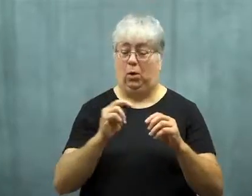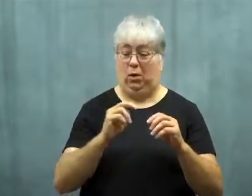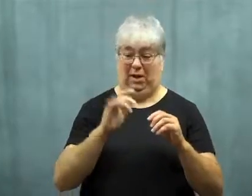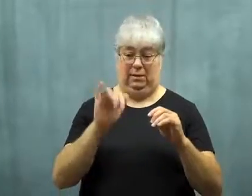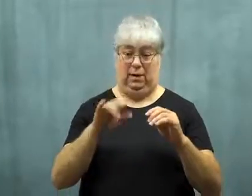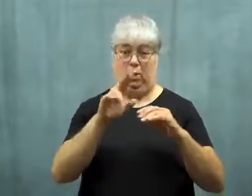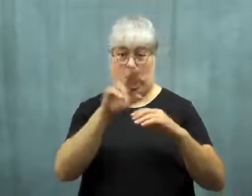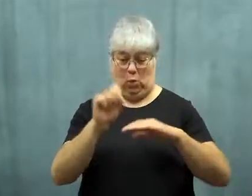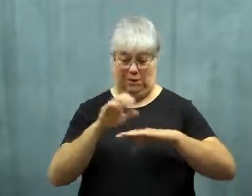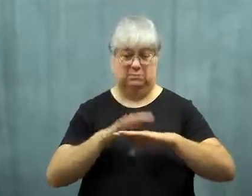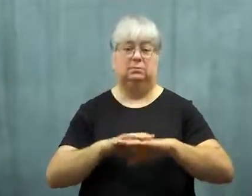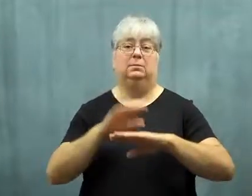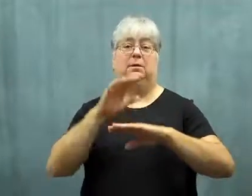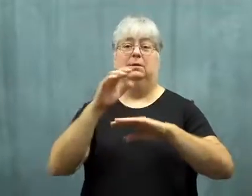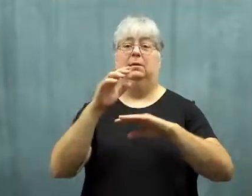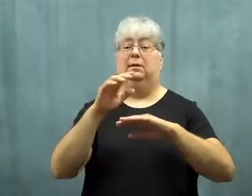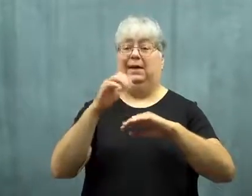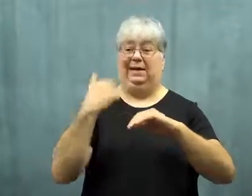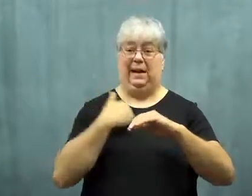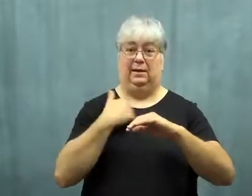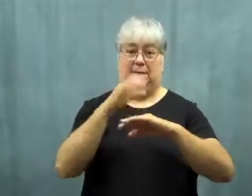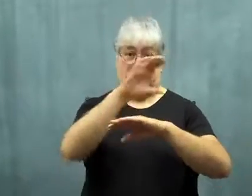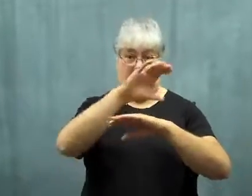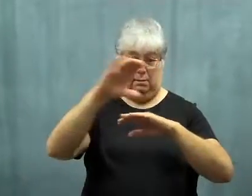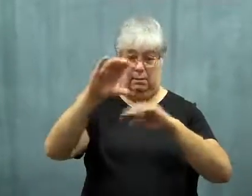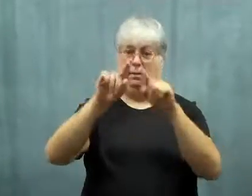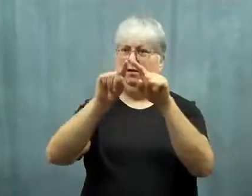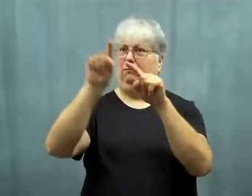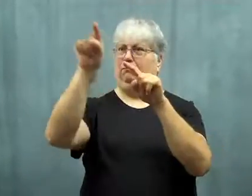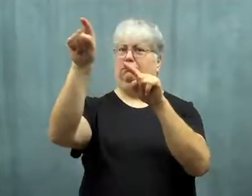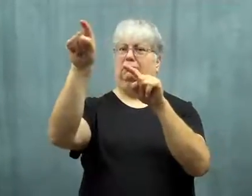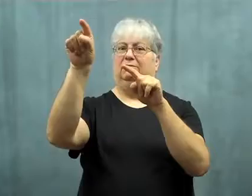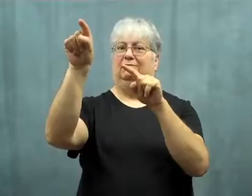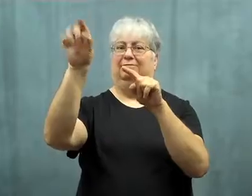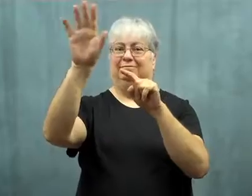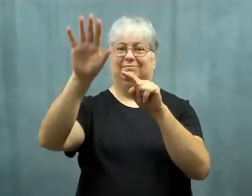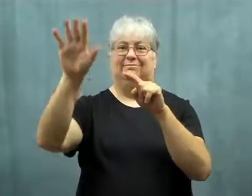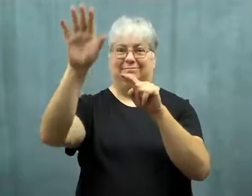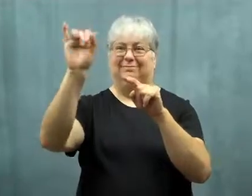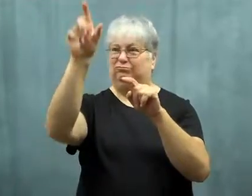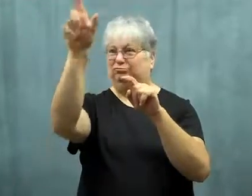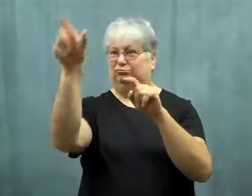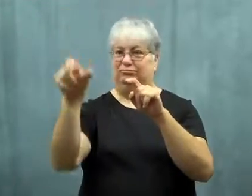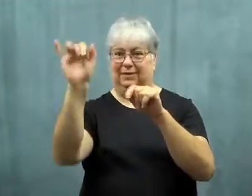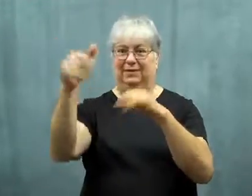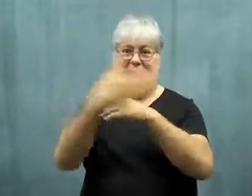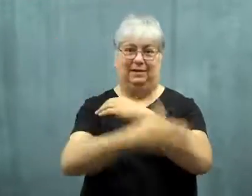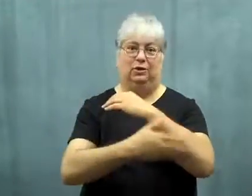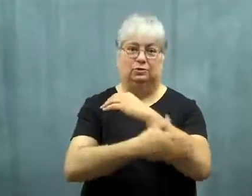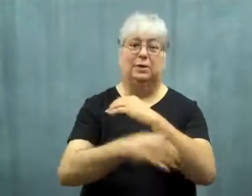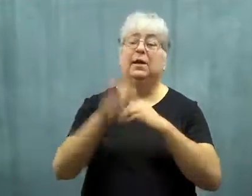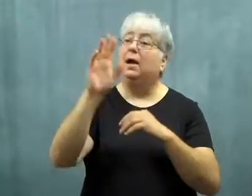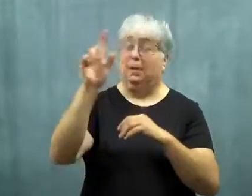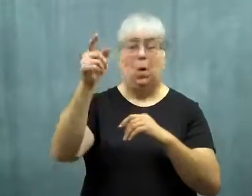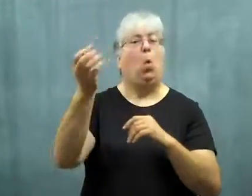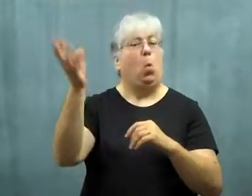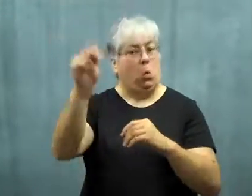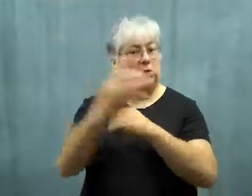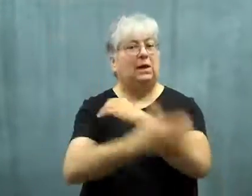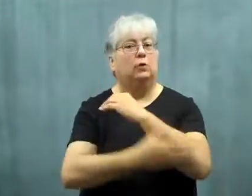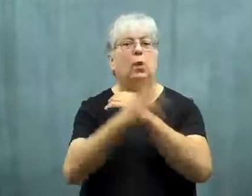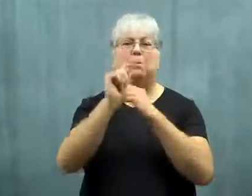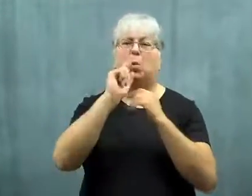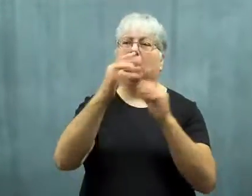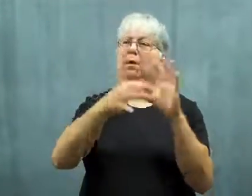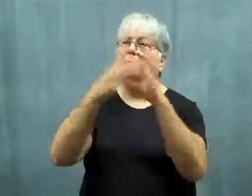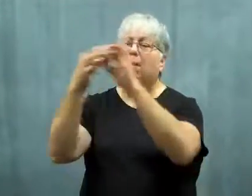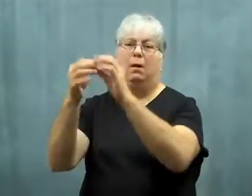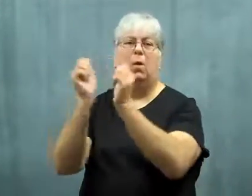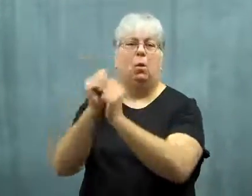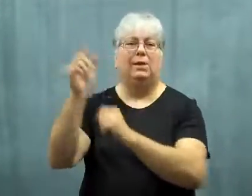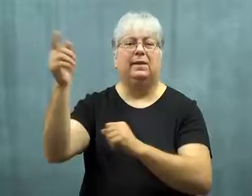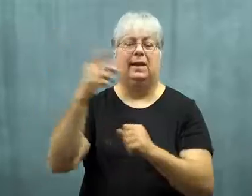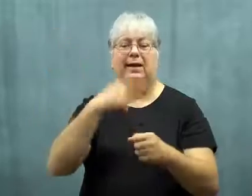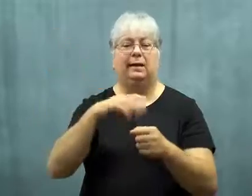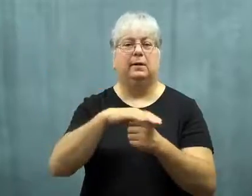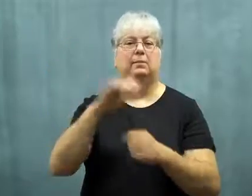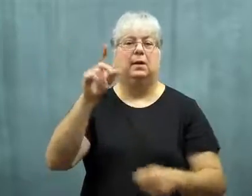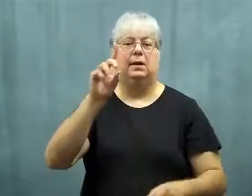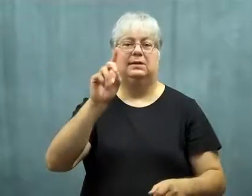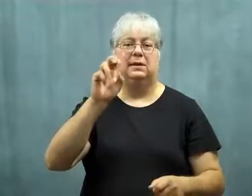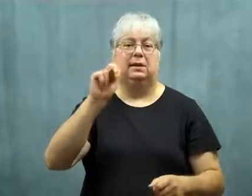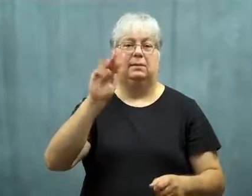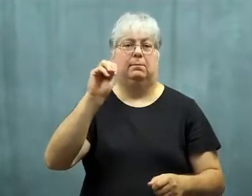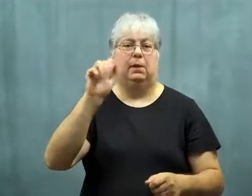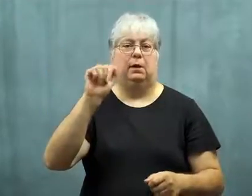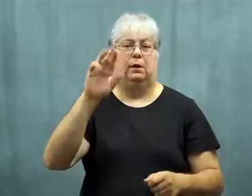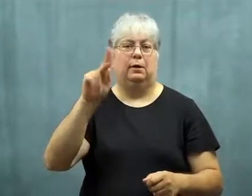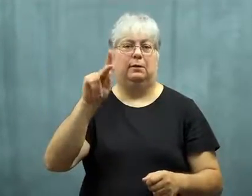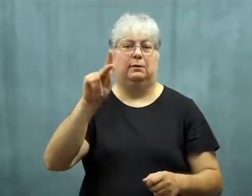It's northeast of the U.S. and Canada.